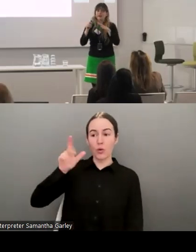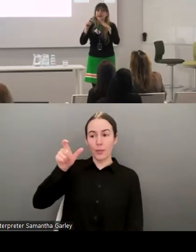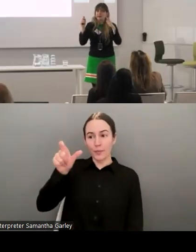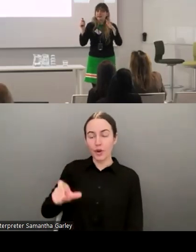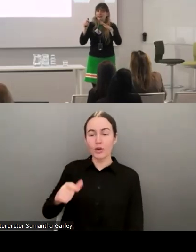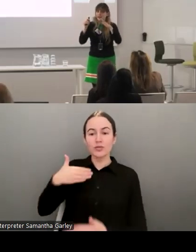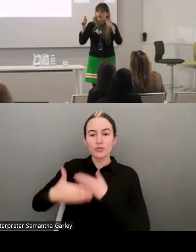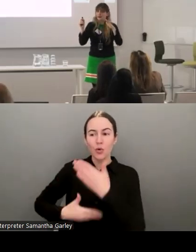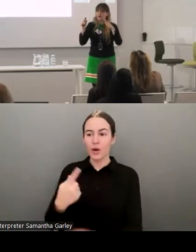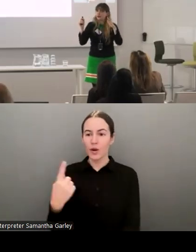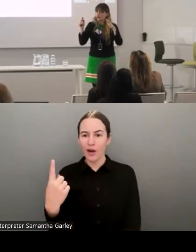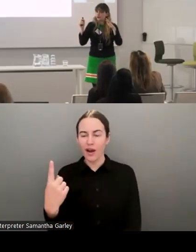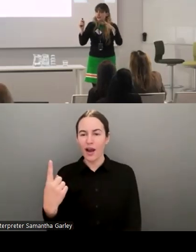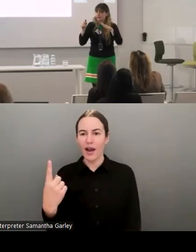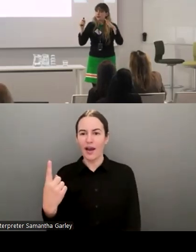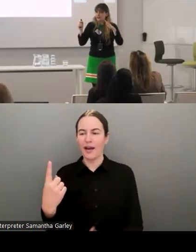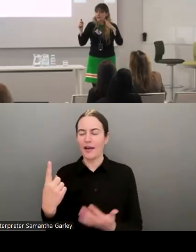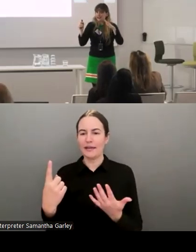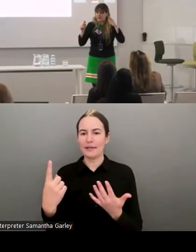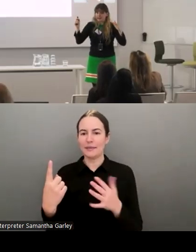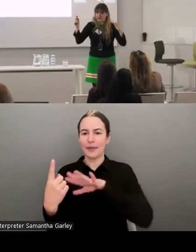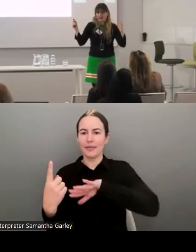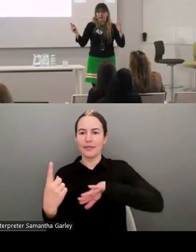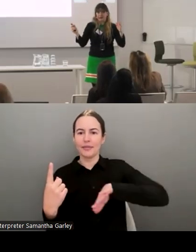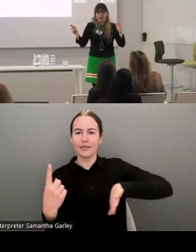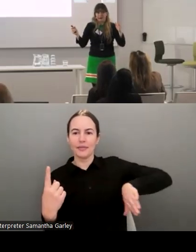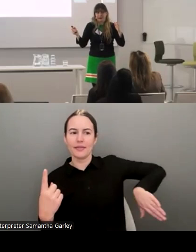a little bit of sense of the structural and the political aspects of disability